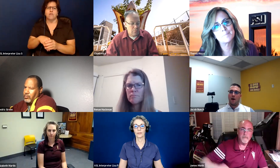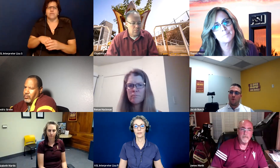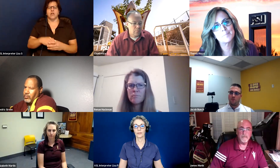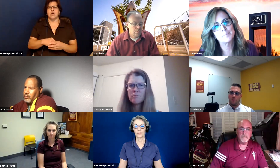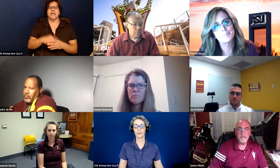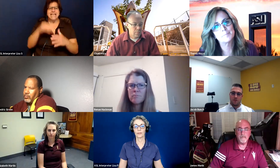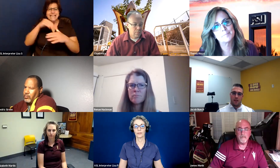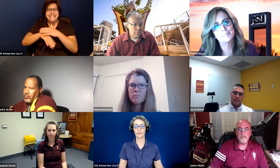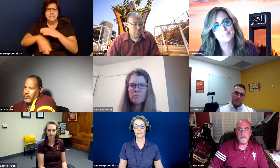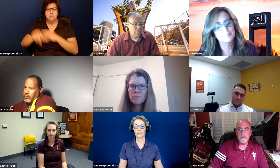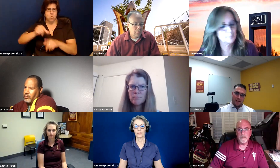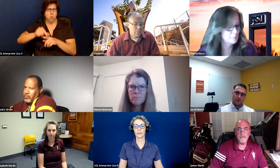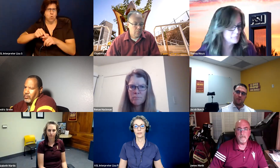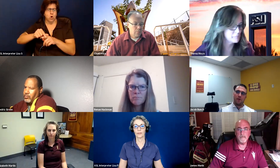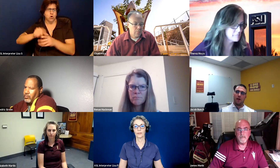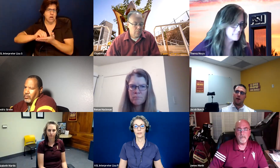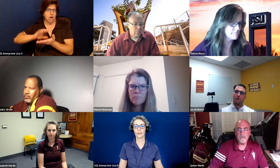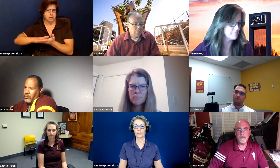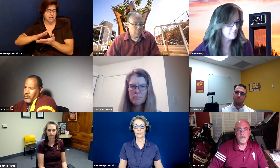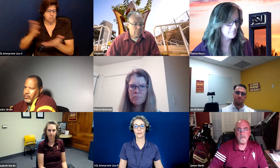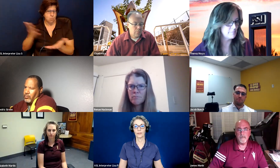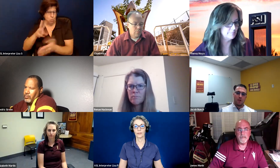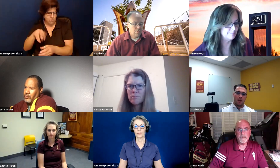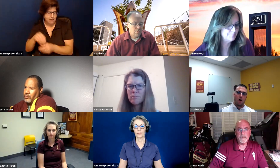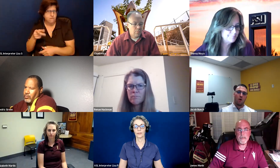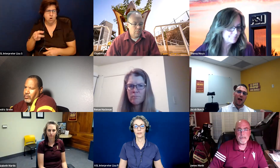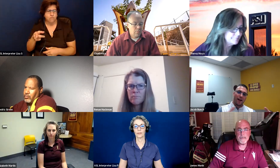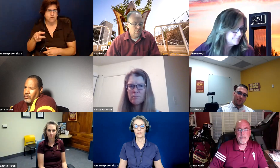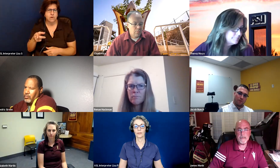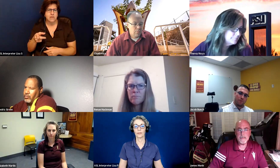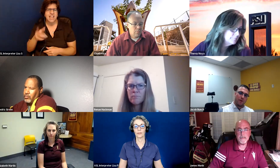which entails all kinds of navigational features specific